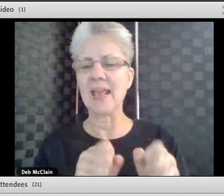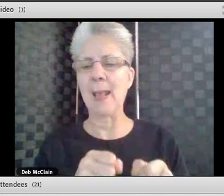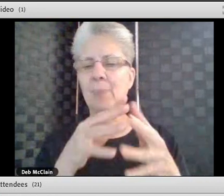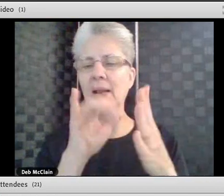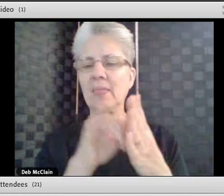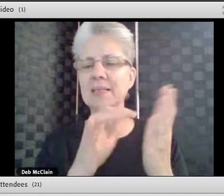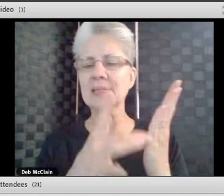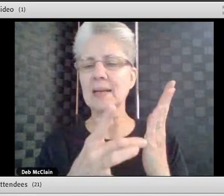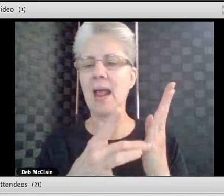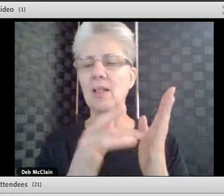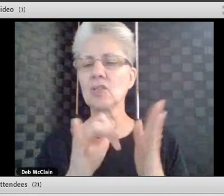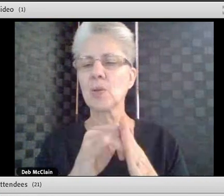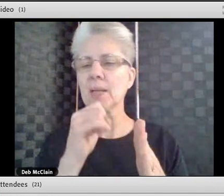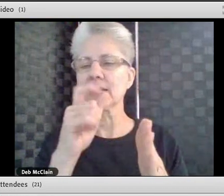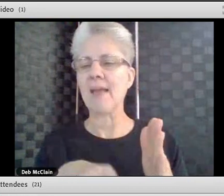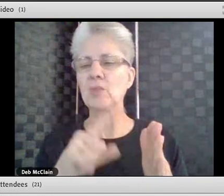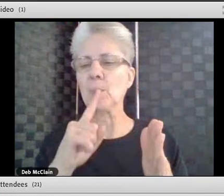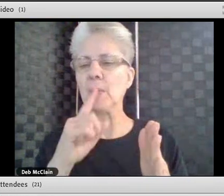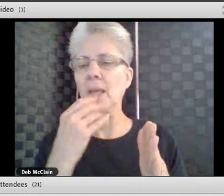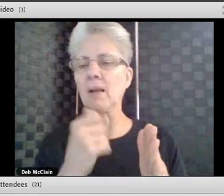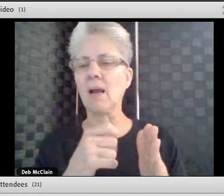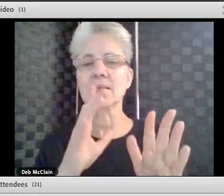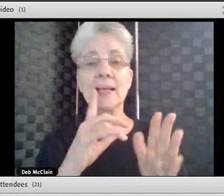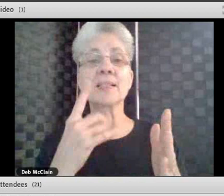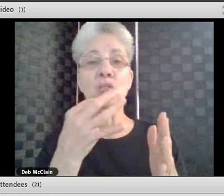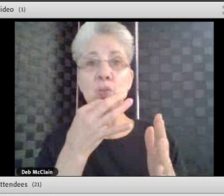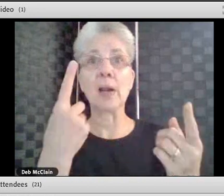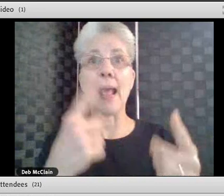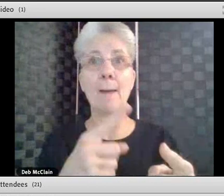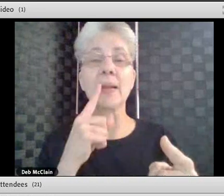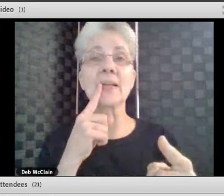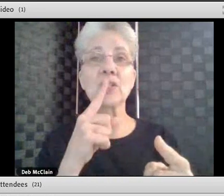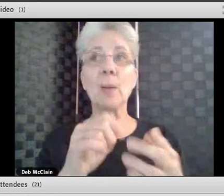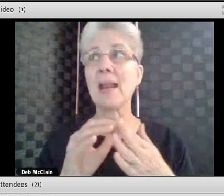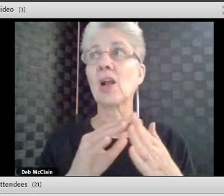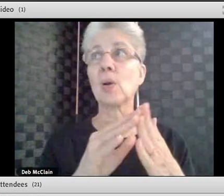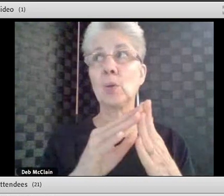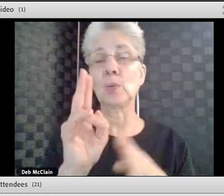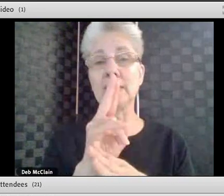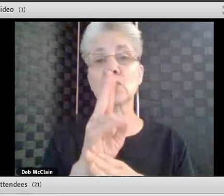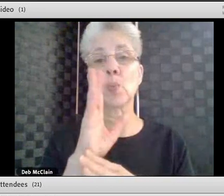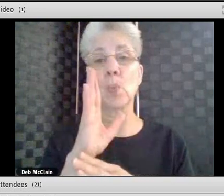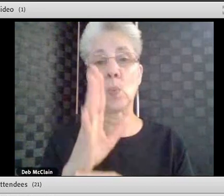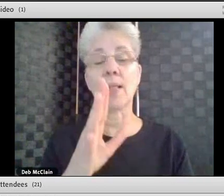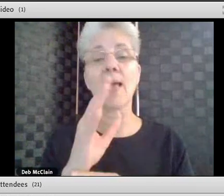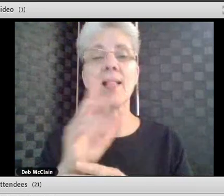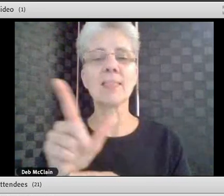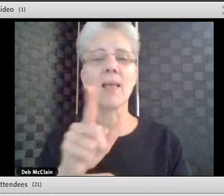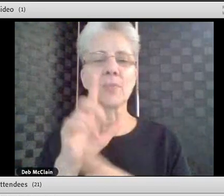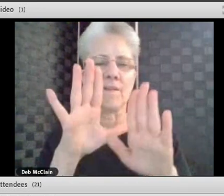on kind of implementing this technology, but there doesn't have to be because it's coming. It's going to be in our communities,